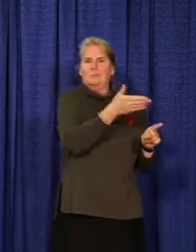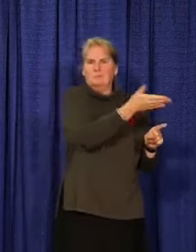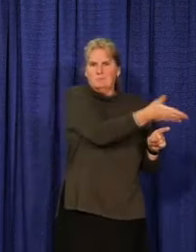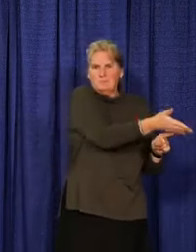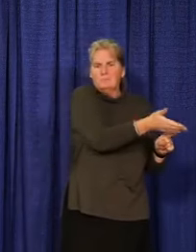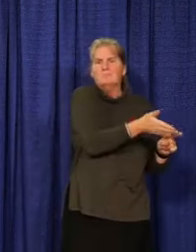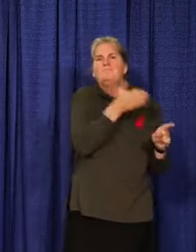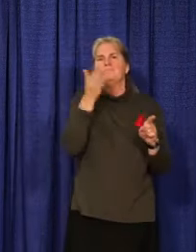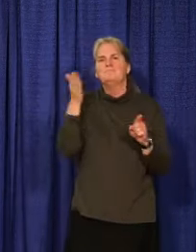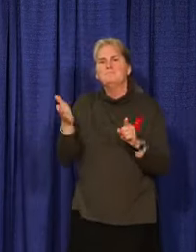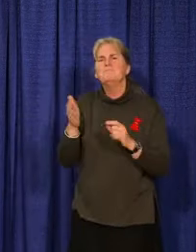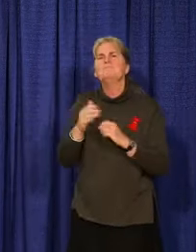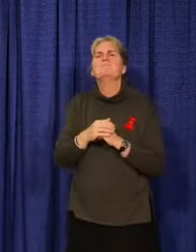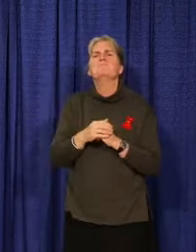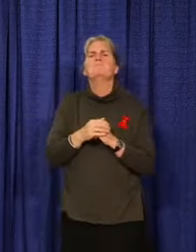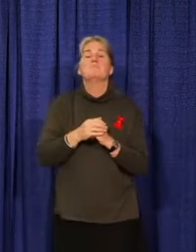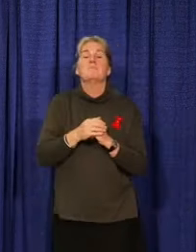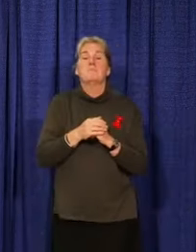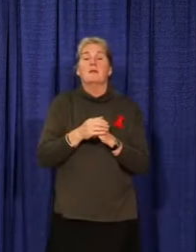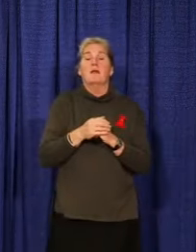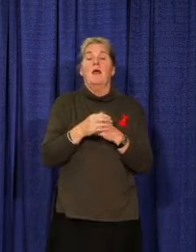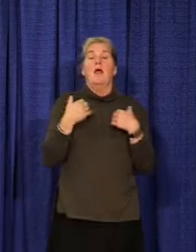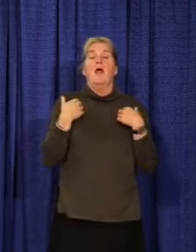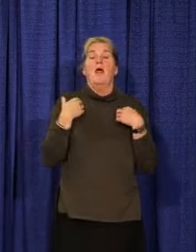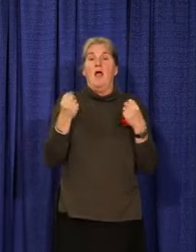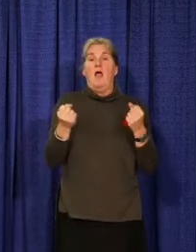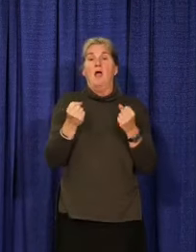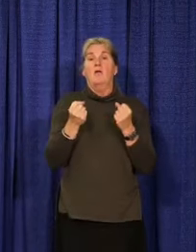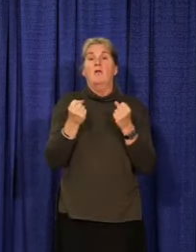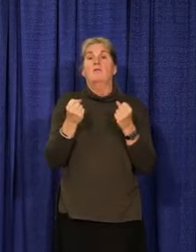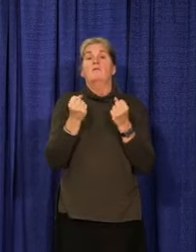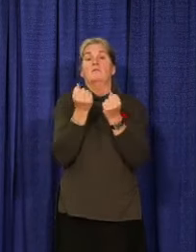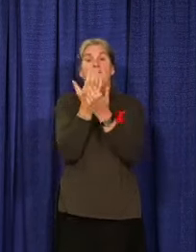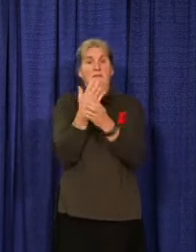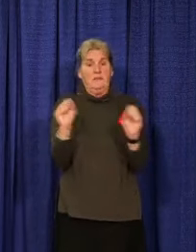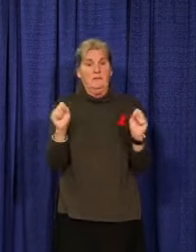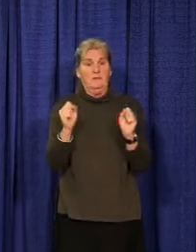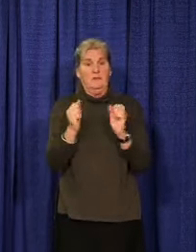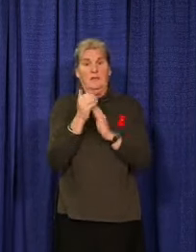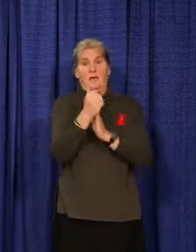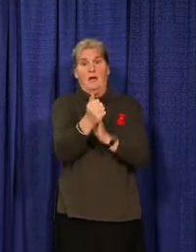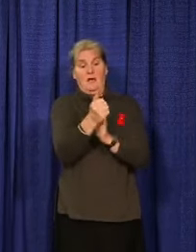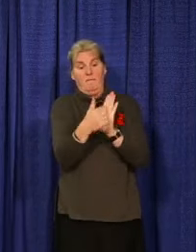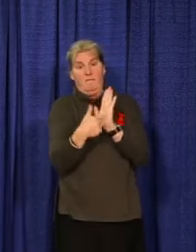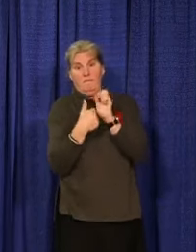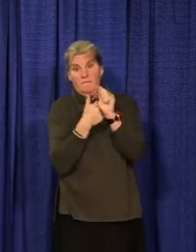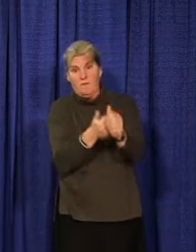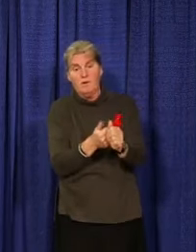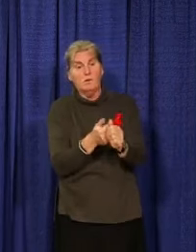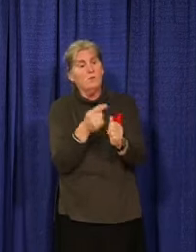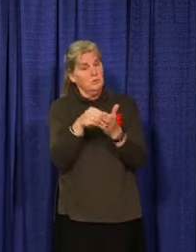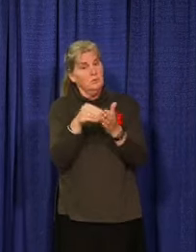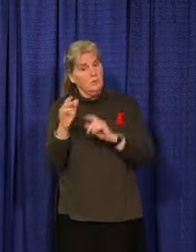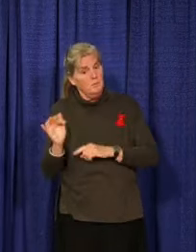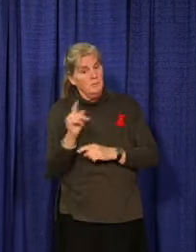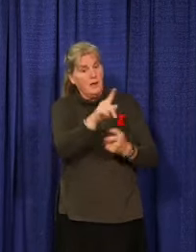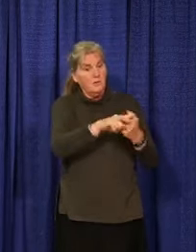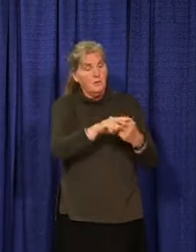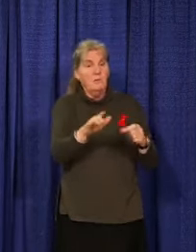him speak to that in the moment. Following the health and safety guidelines, the majority of students will be able to return